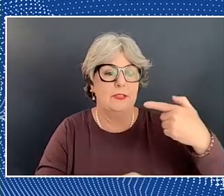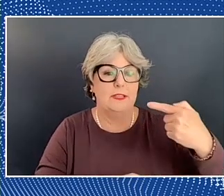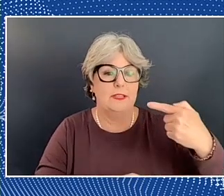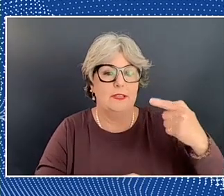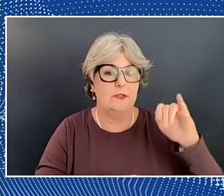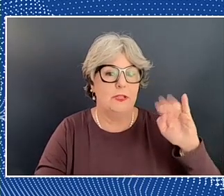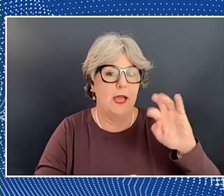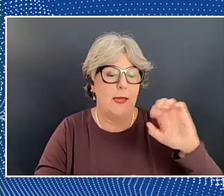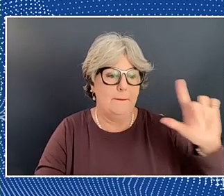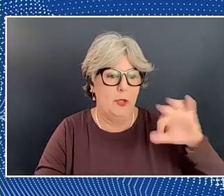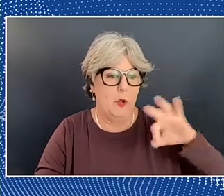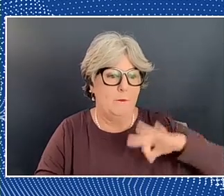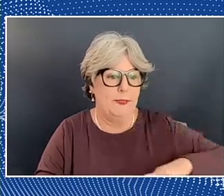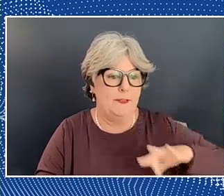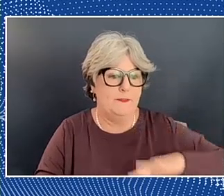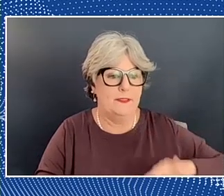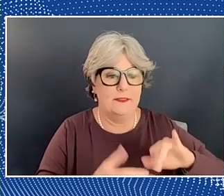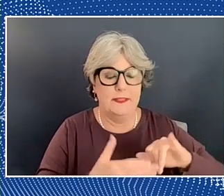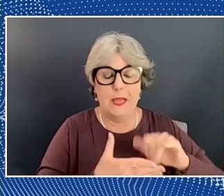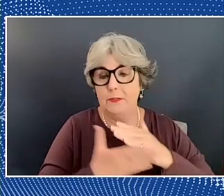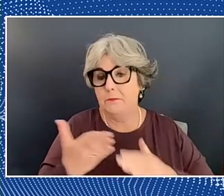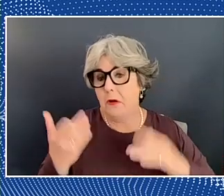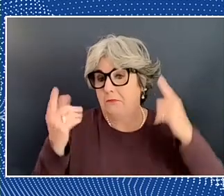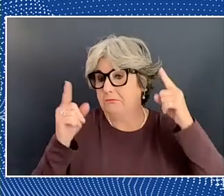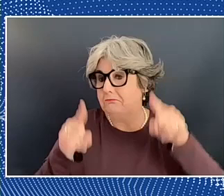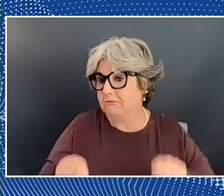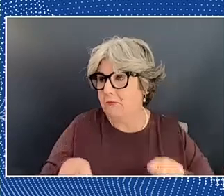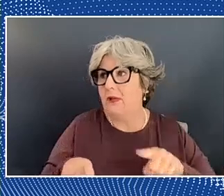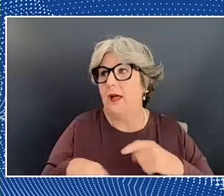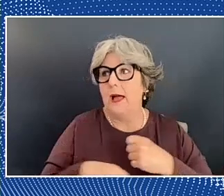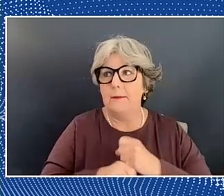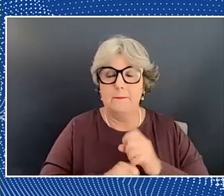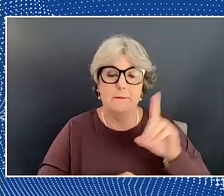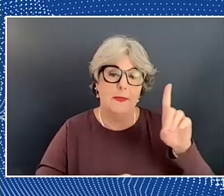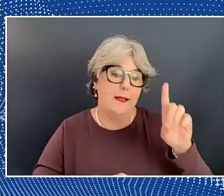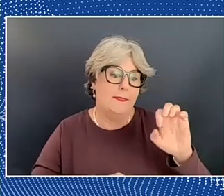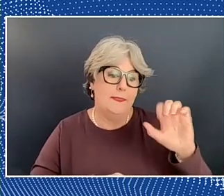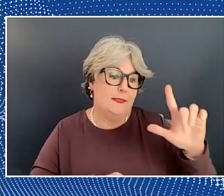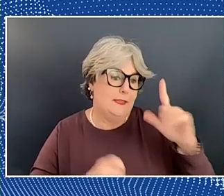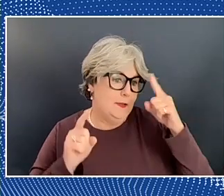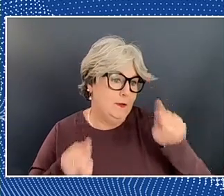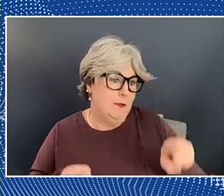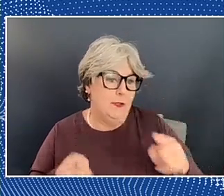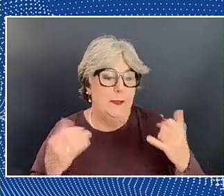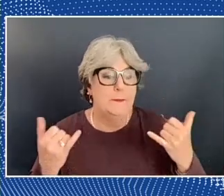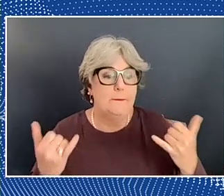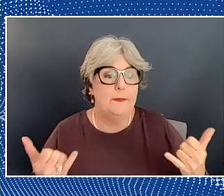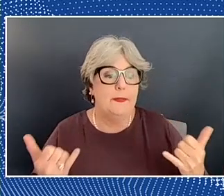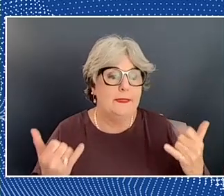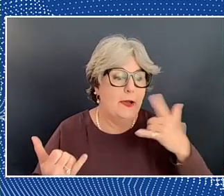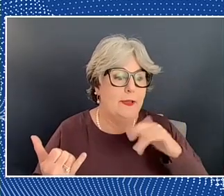And that was part of the deal. I knew it, I made the deal. But now it looks to me that I was a sucker